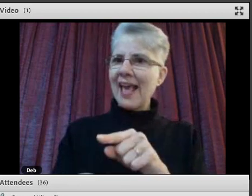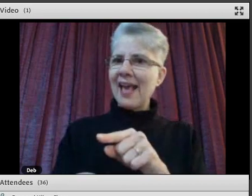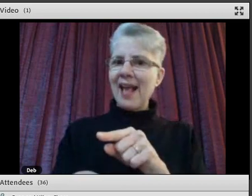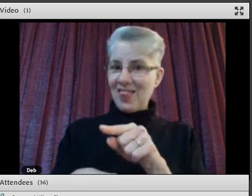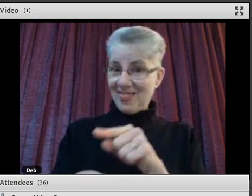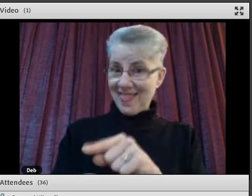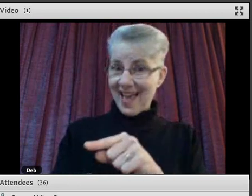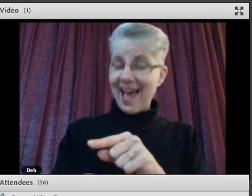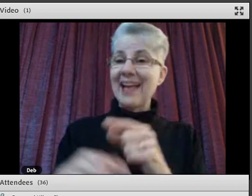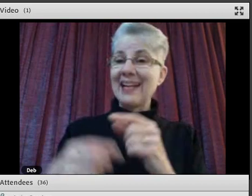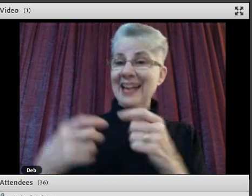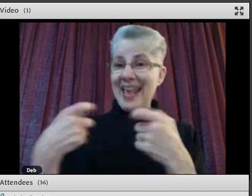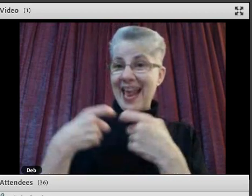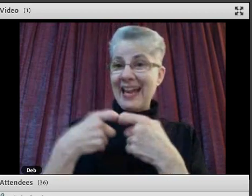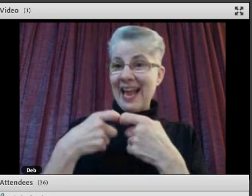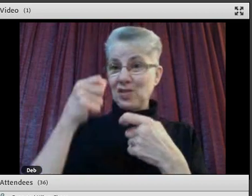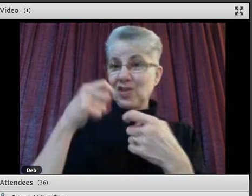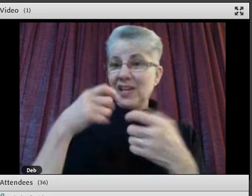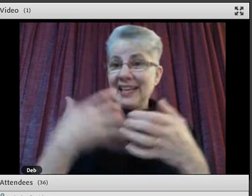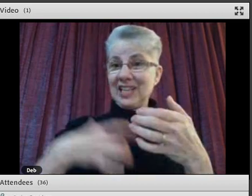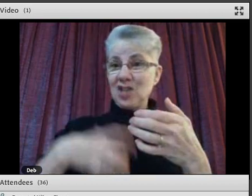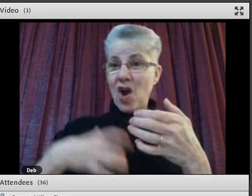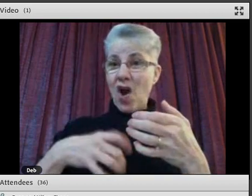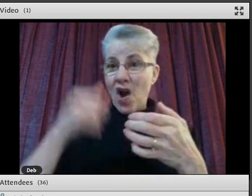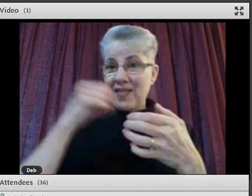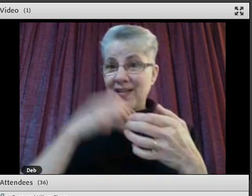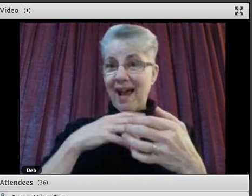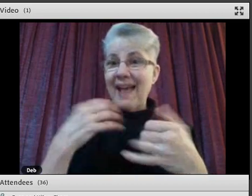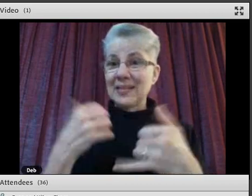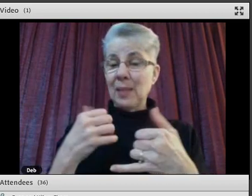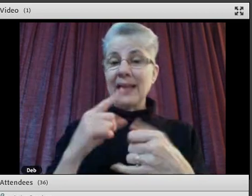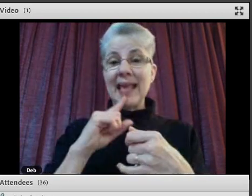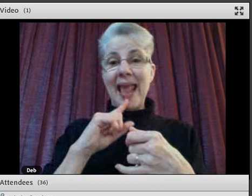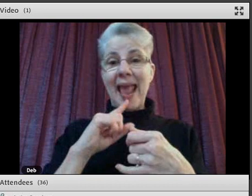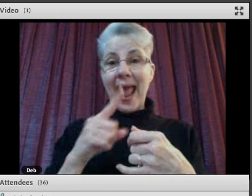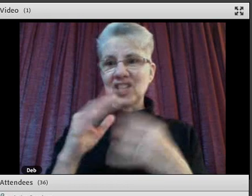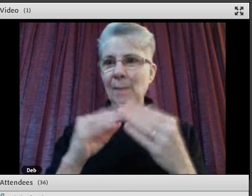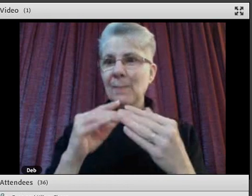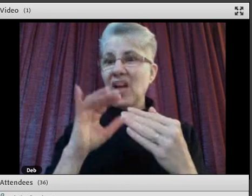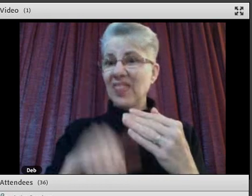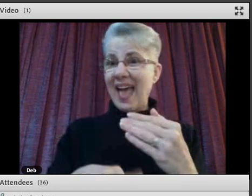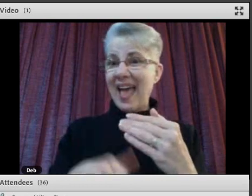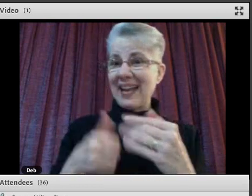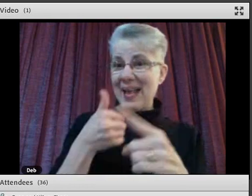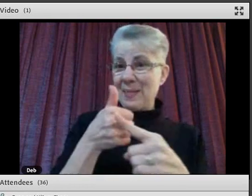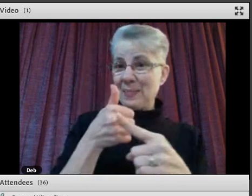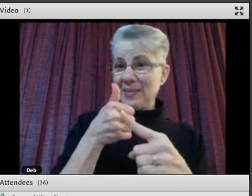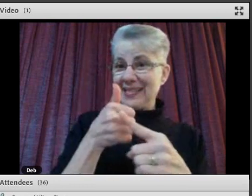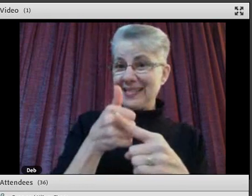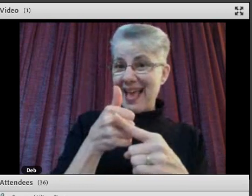That electric guitar that the guy in the back is playing, he actually built that. He sanded the wood.